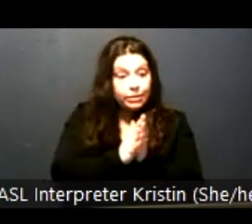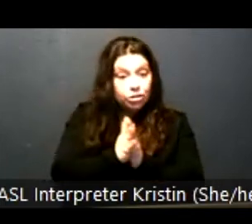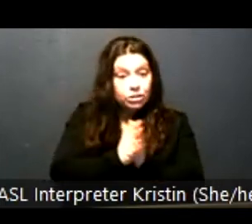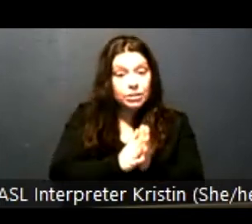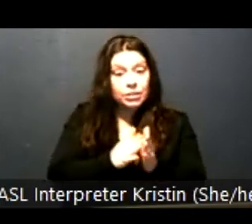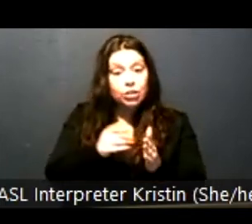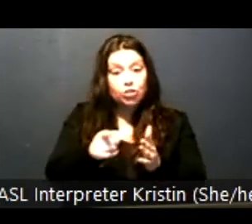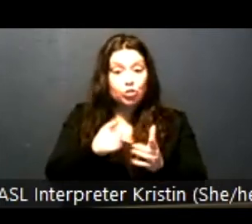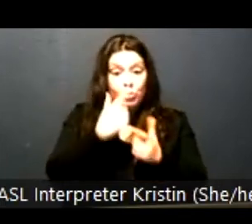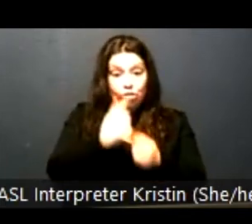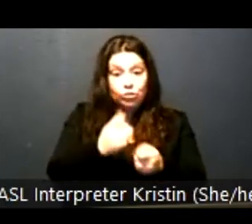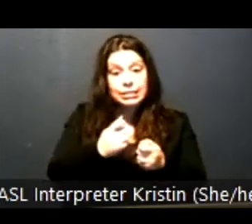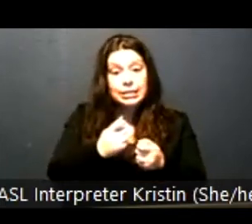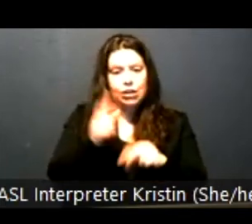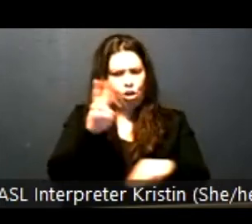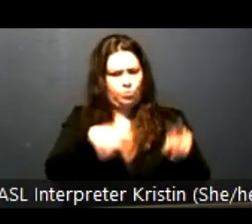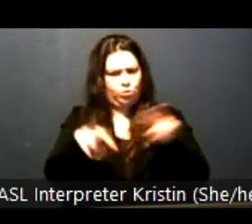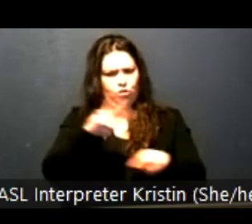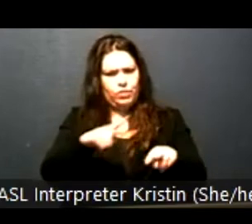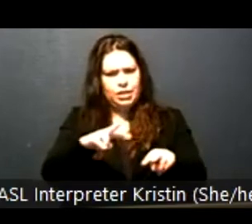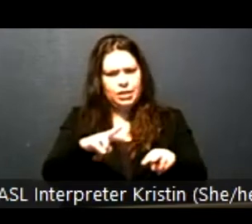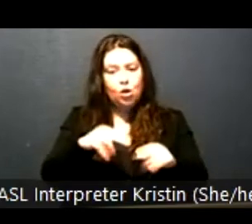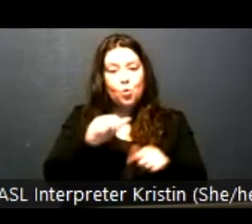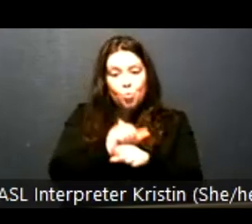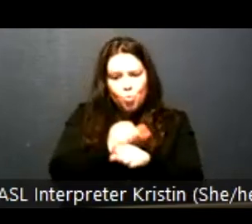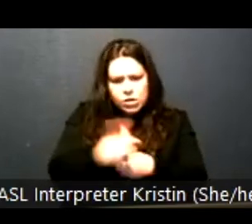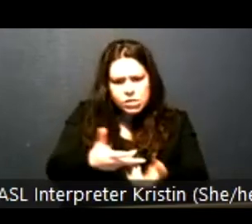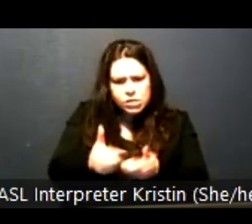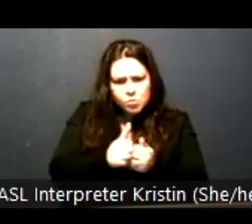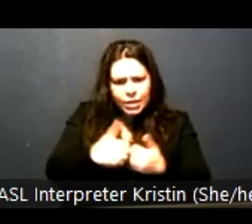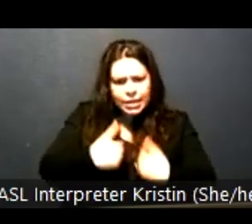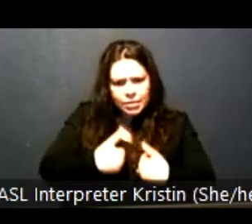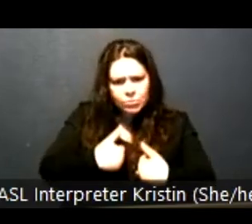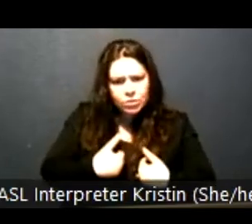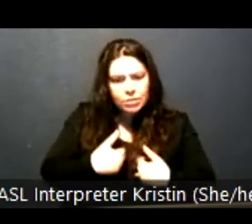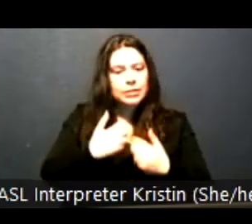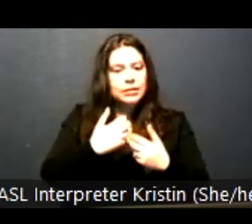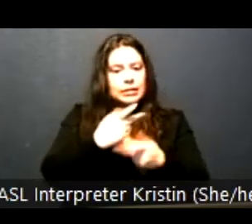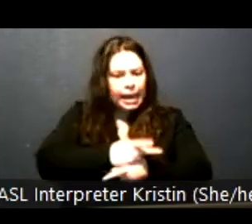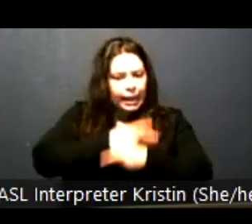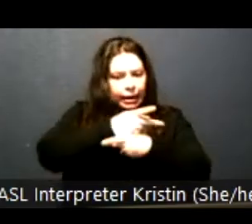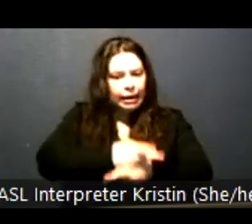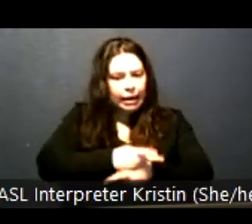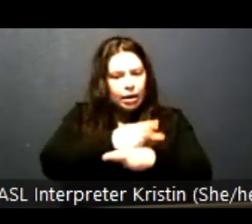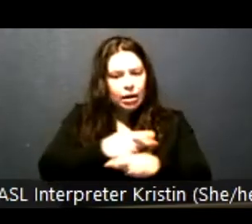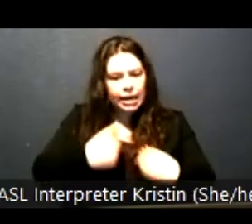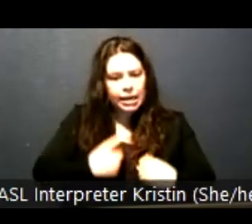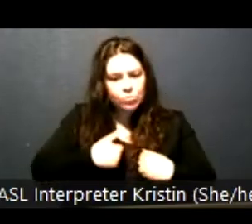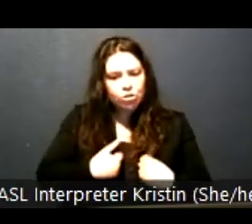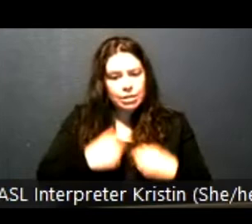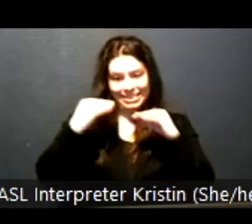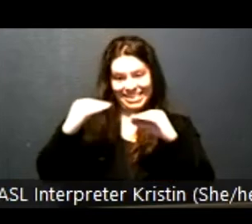in the field, caring for animals, teaching others about animals, using technology, reviewing data